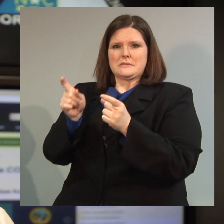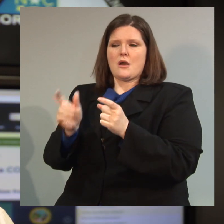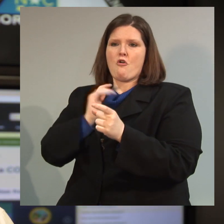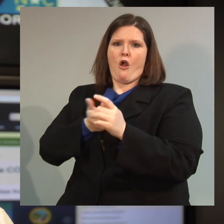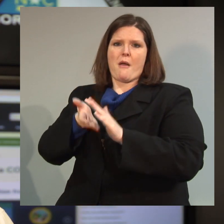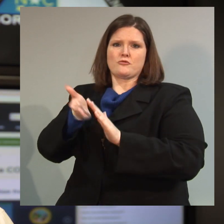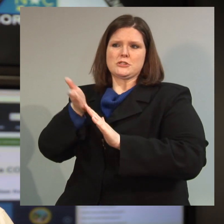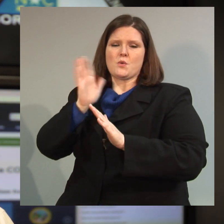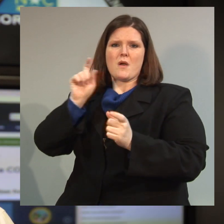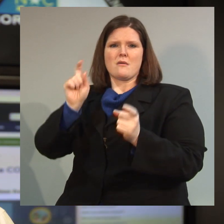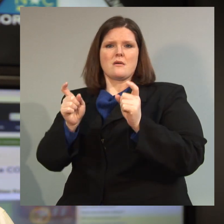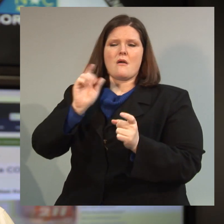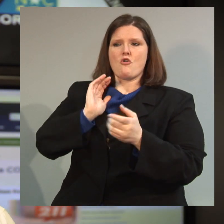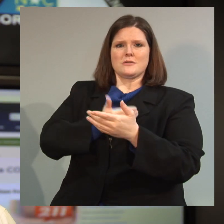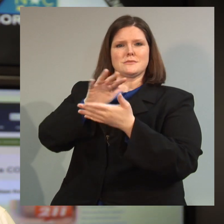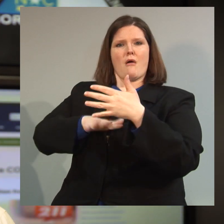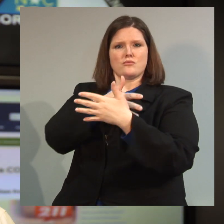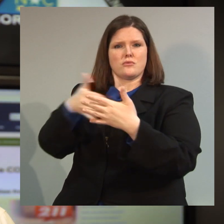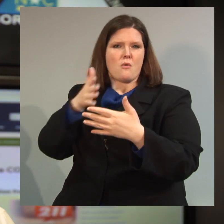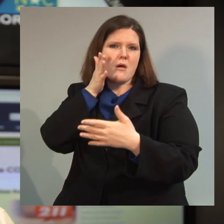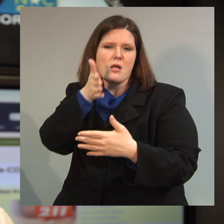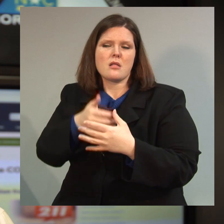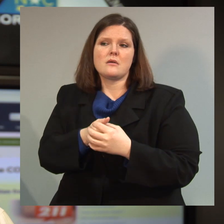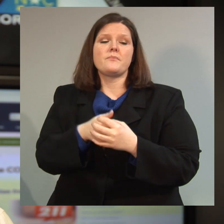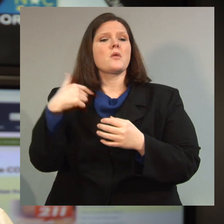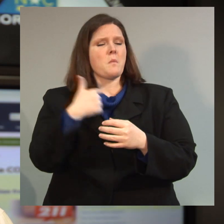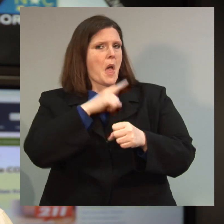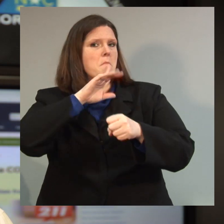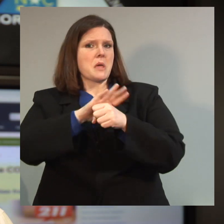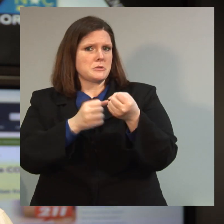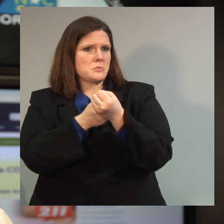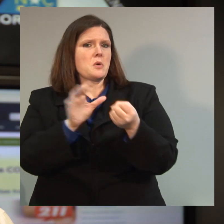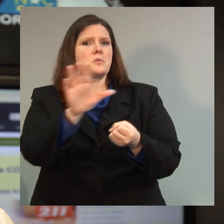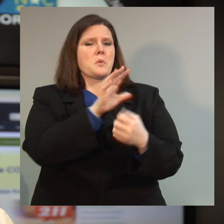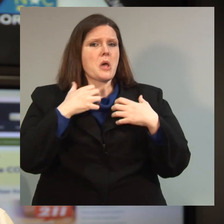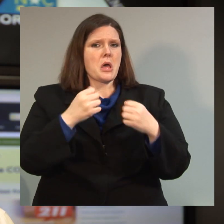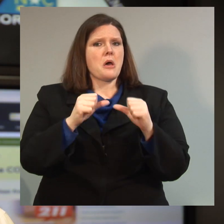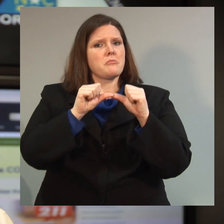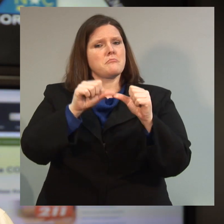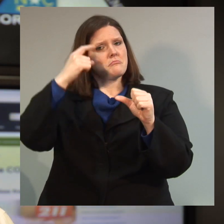for a sustained period of time. We are committed to addressing our state’s behavioral health and IDD needs consistently,